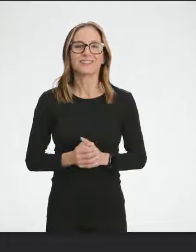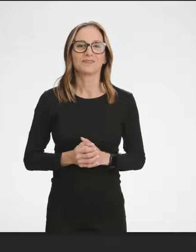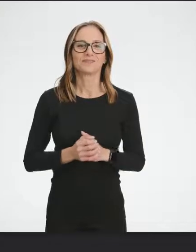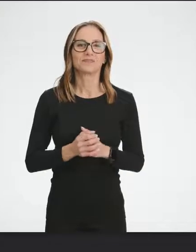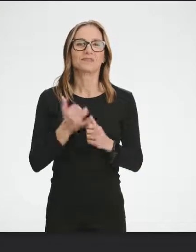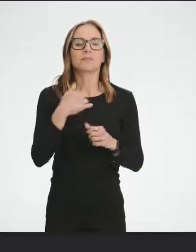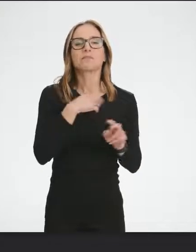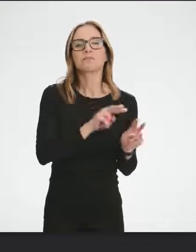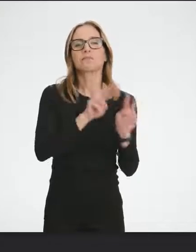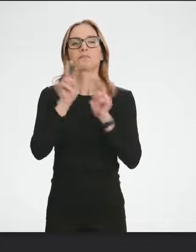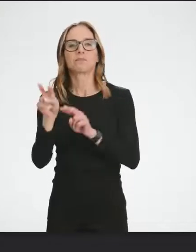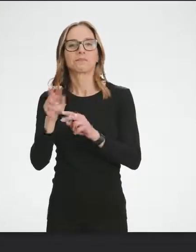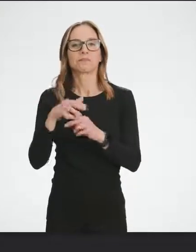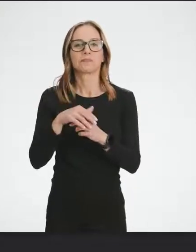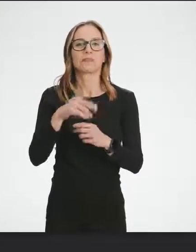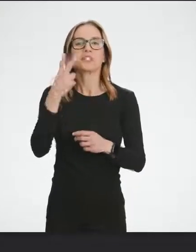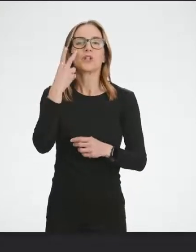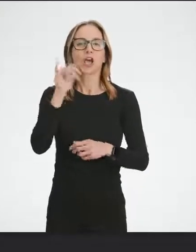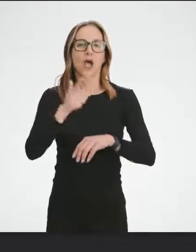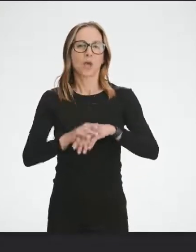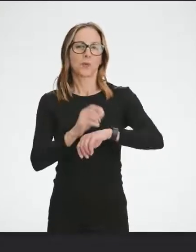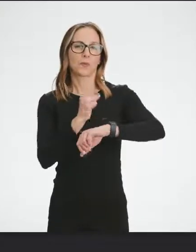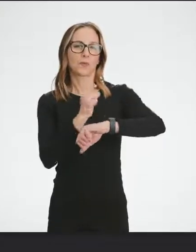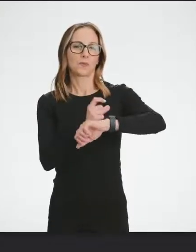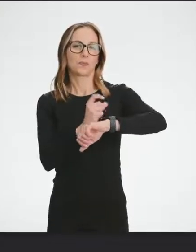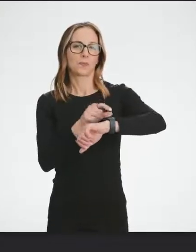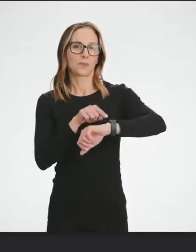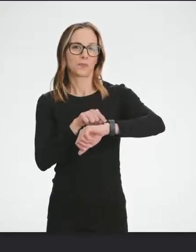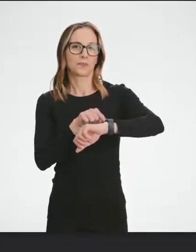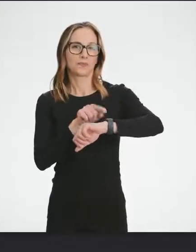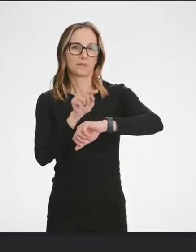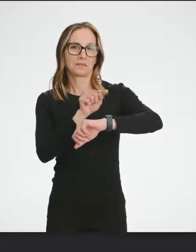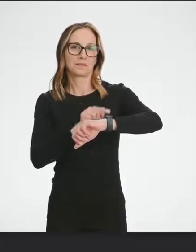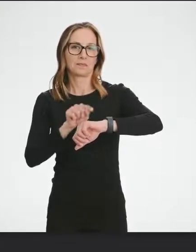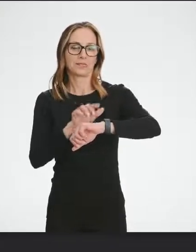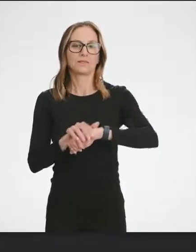Now let's take a look at how this widget would appear as a circular complication on a watch face.